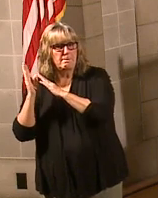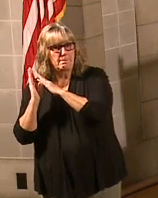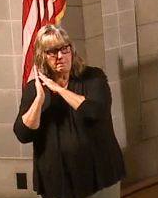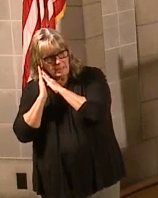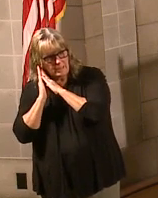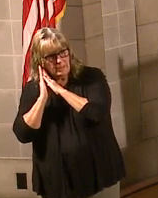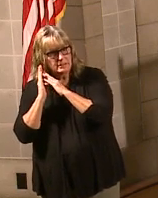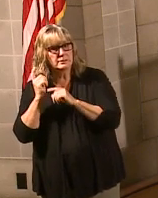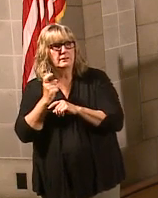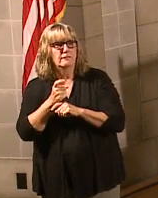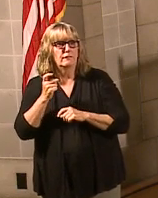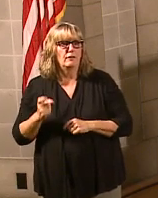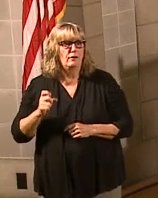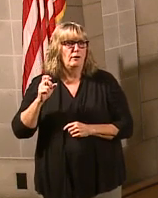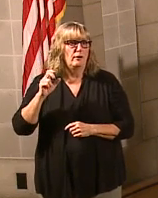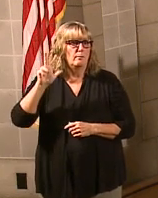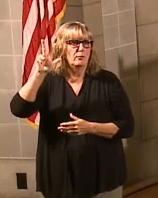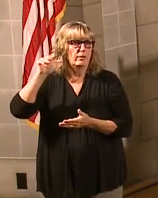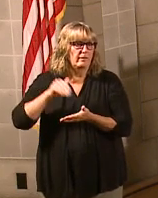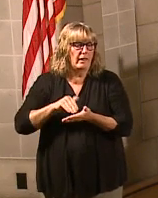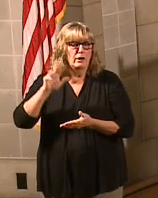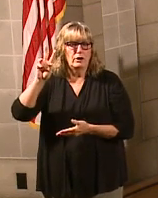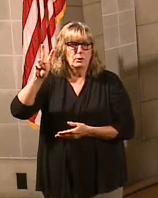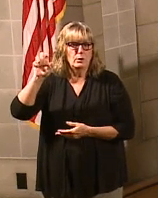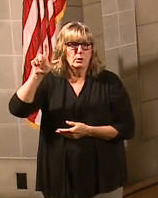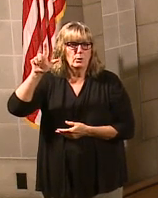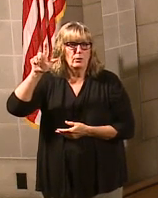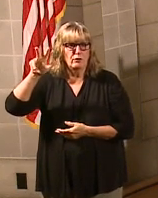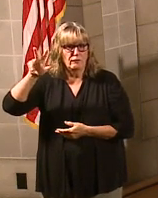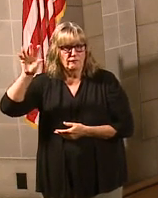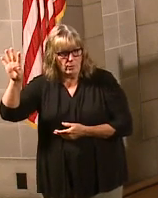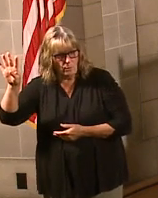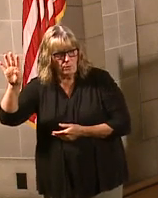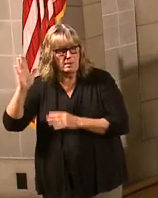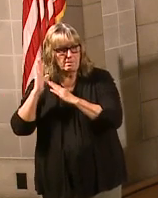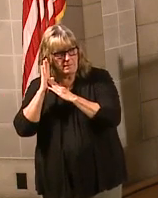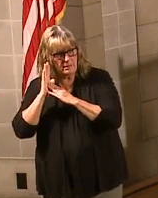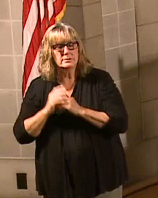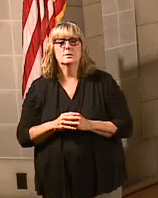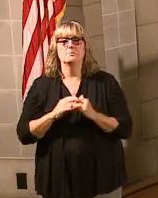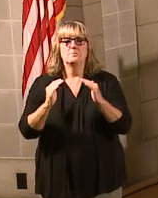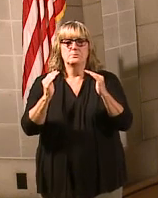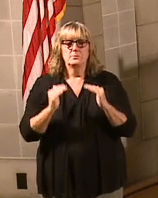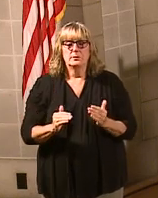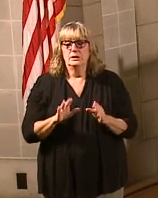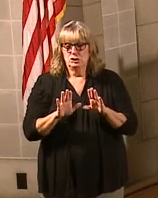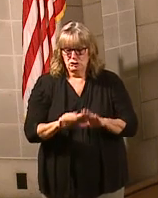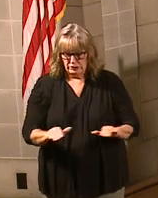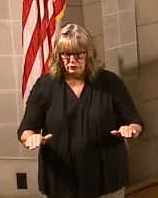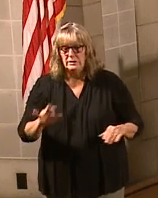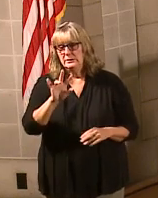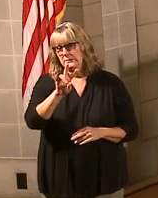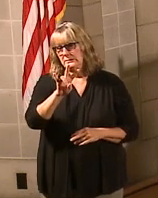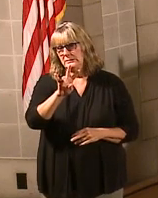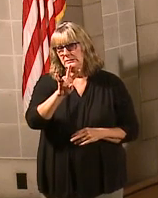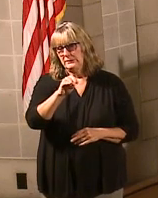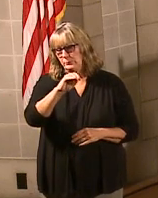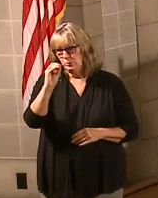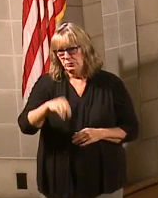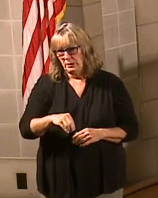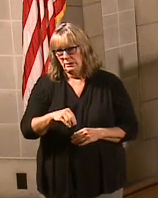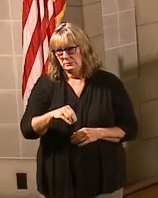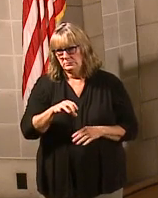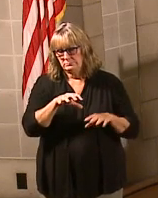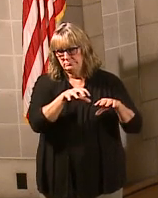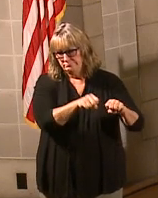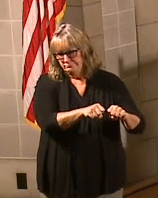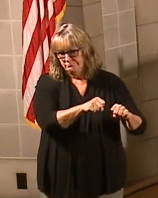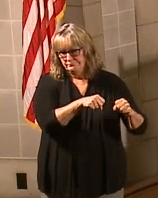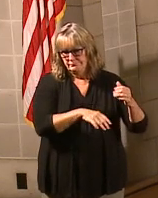OCCUPIED AND THAT MEANS WE'VE